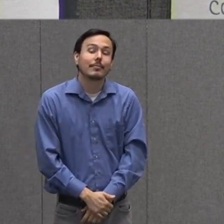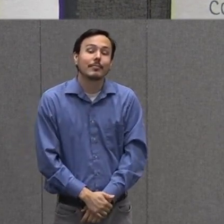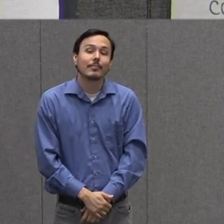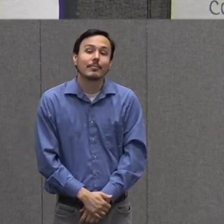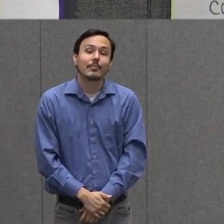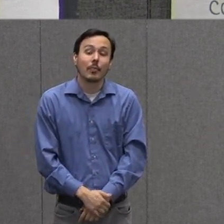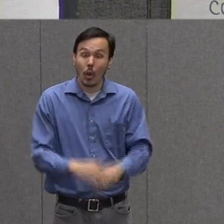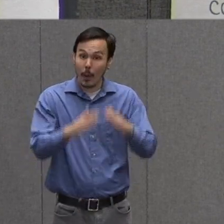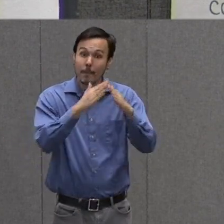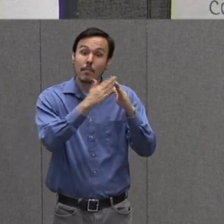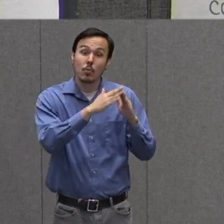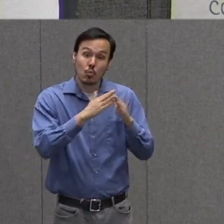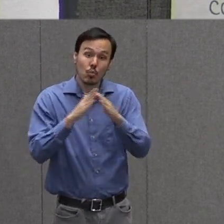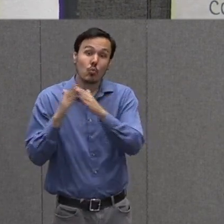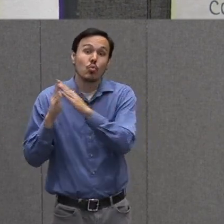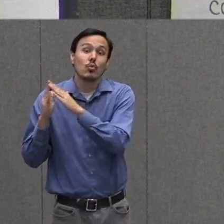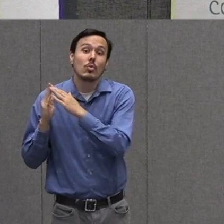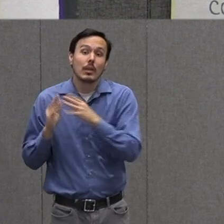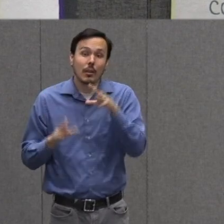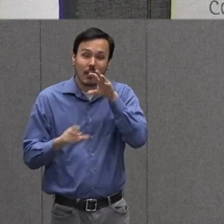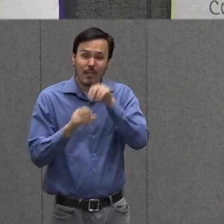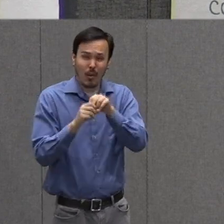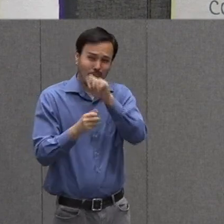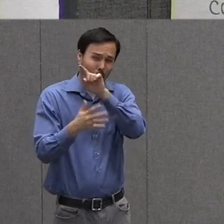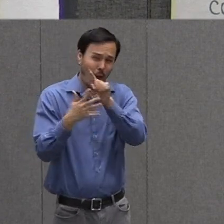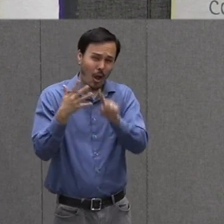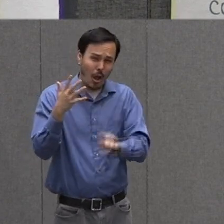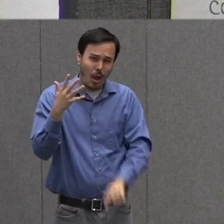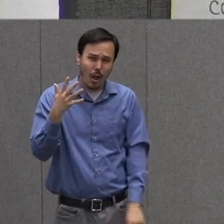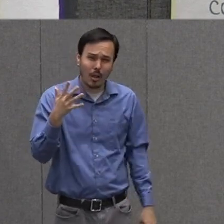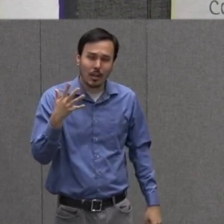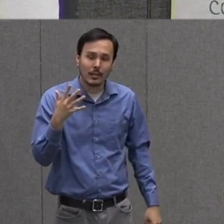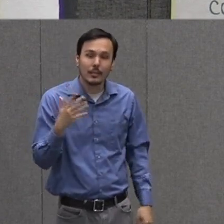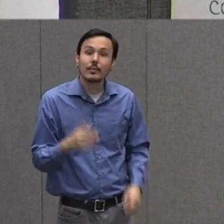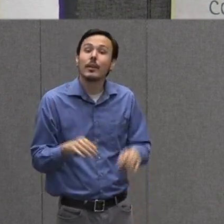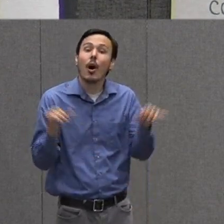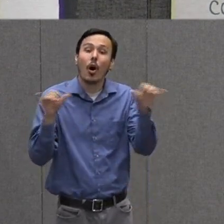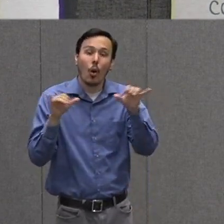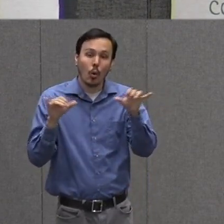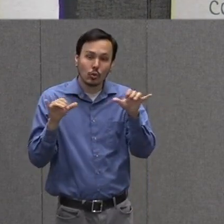Communities involve all of these things and the people that we live with.